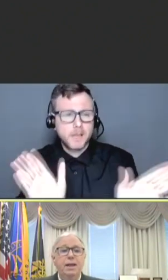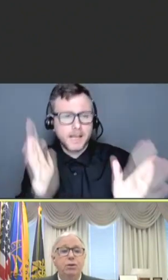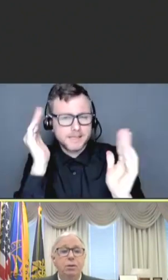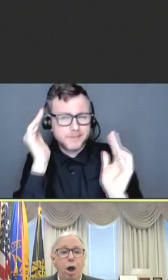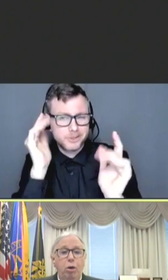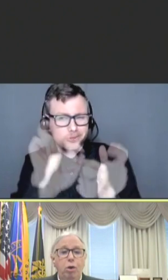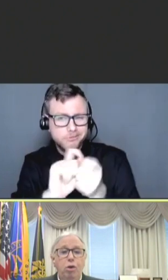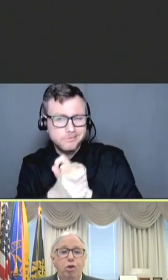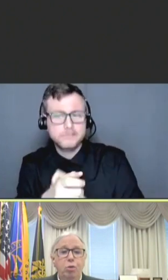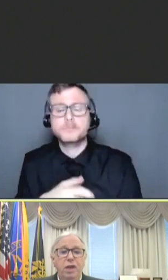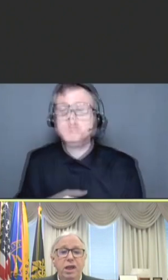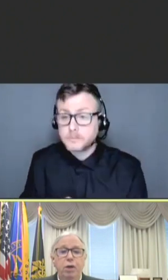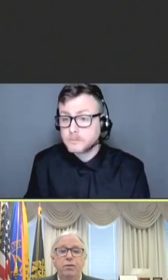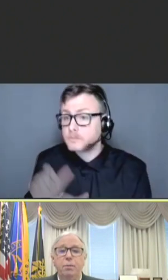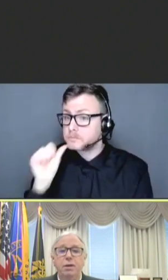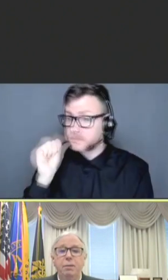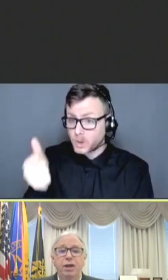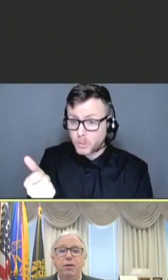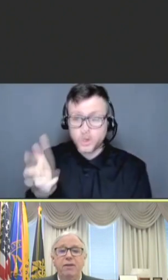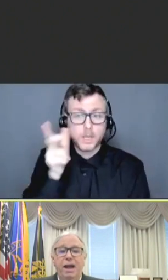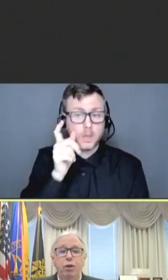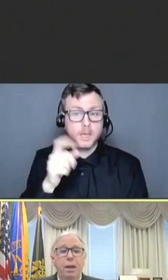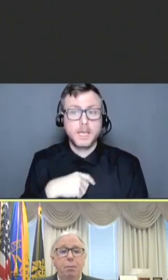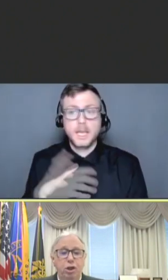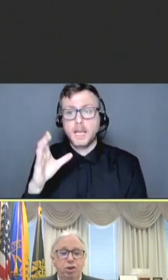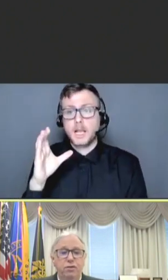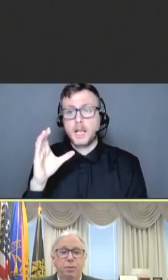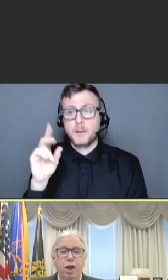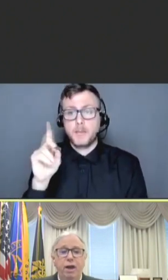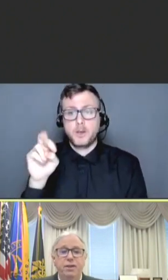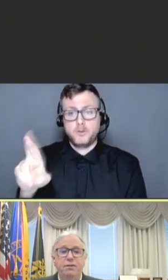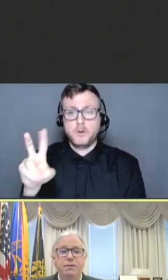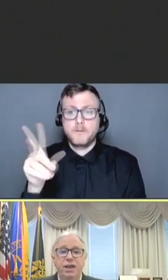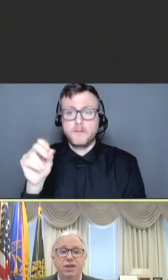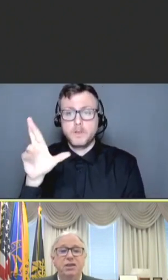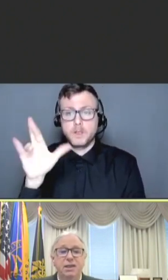Now, tomorrow, you will hear from Commander Valerie Marshall from the office of infectious